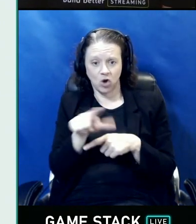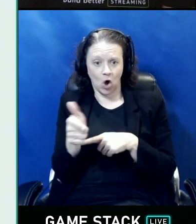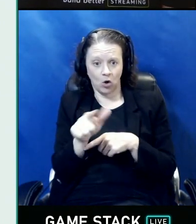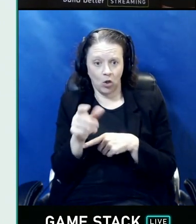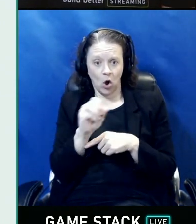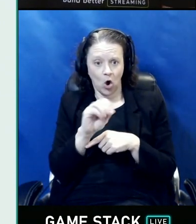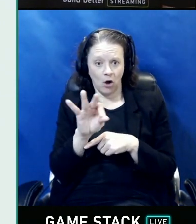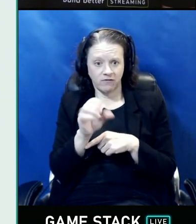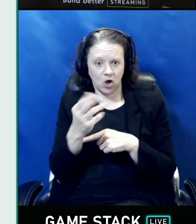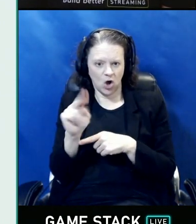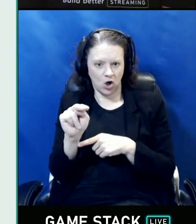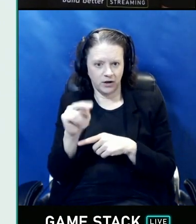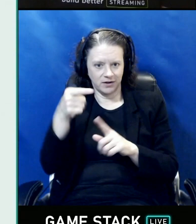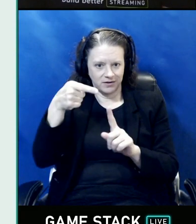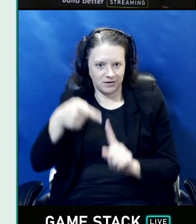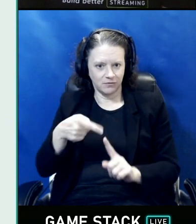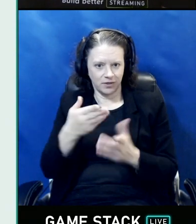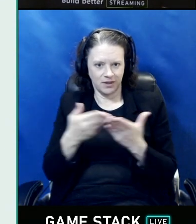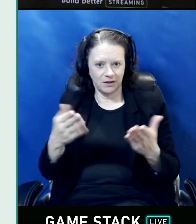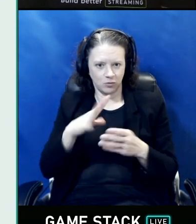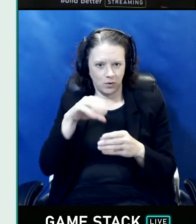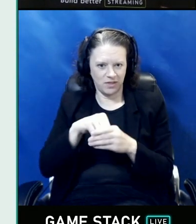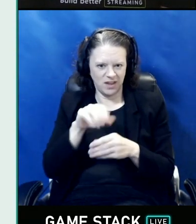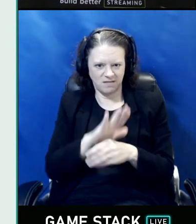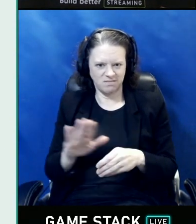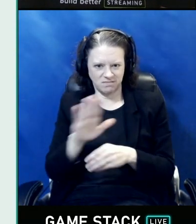things like the visibility, directly from your game's code.